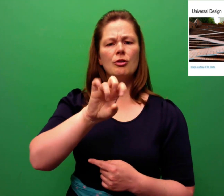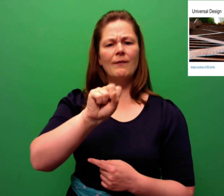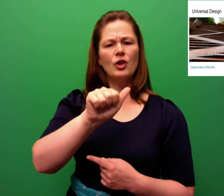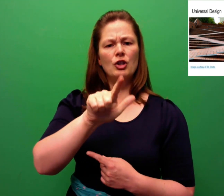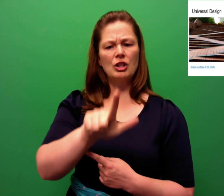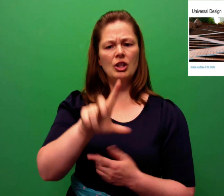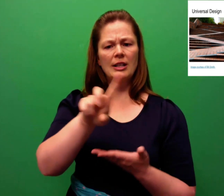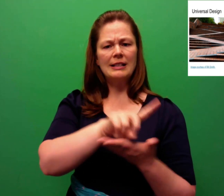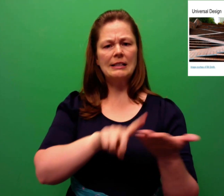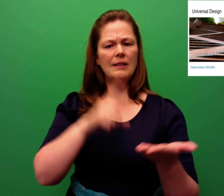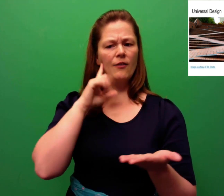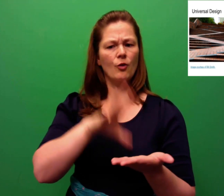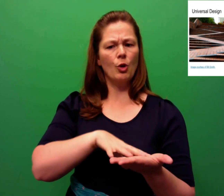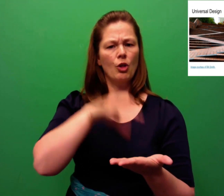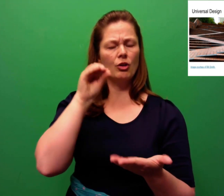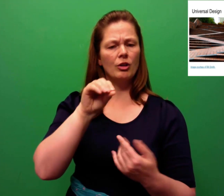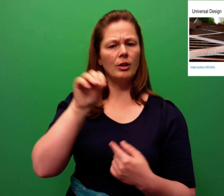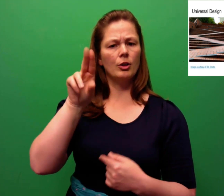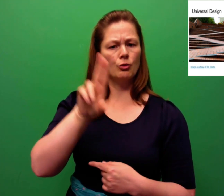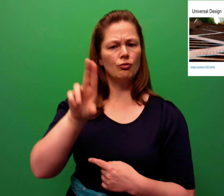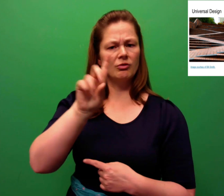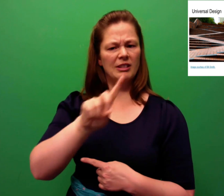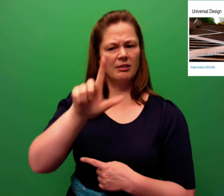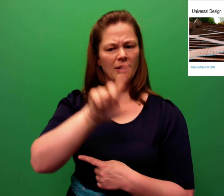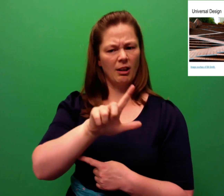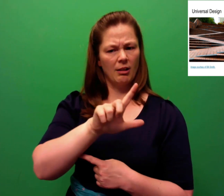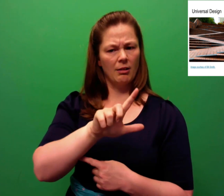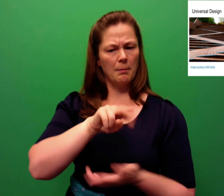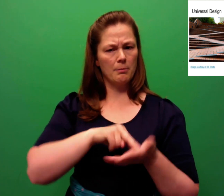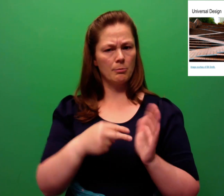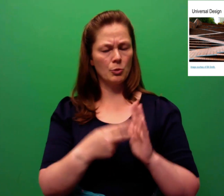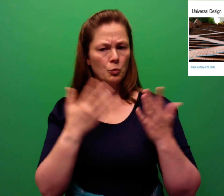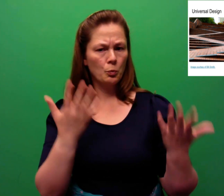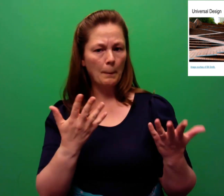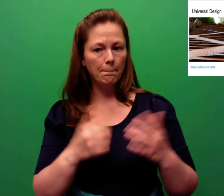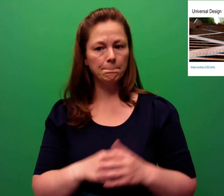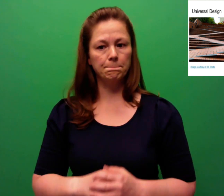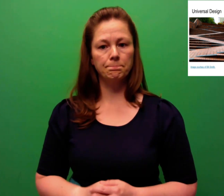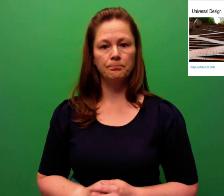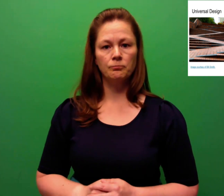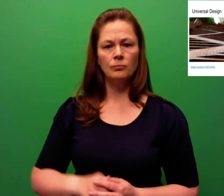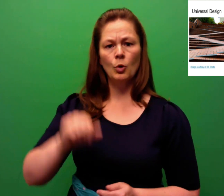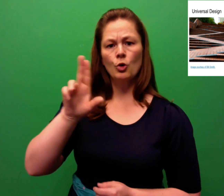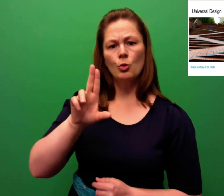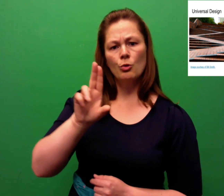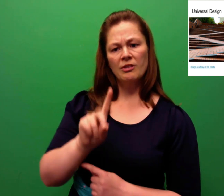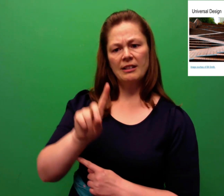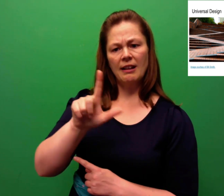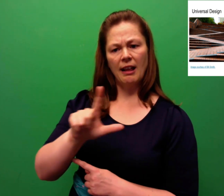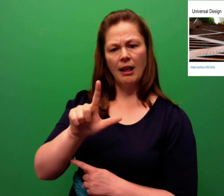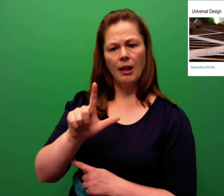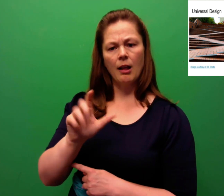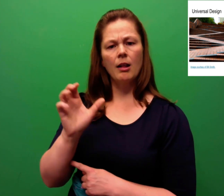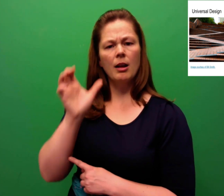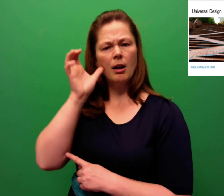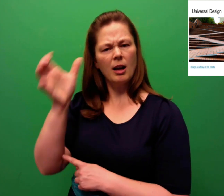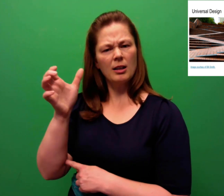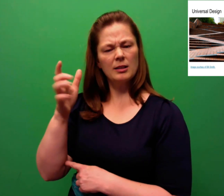You may be wondering what Universal Design for Learning, UDL for short means.